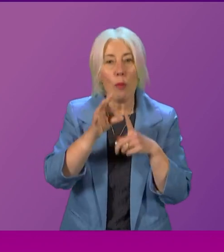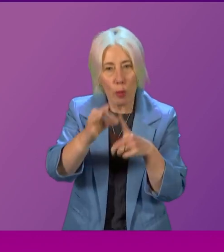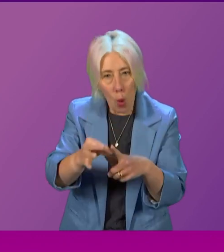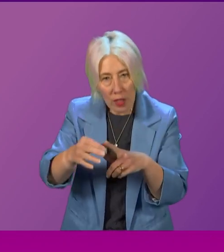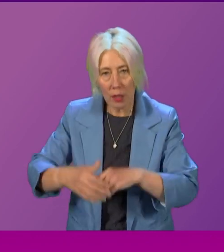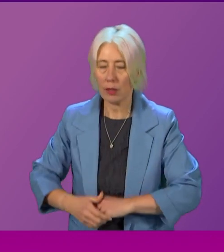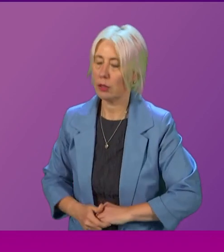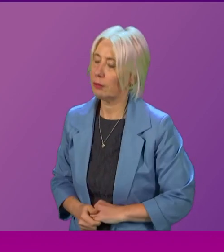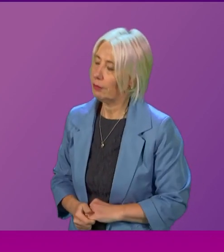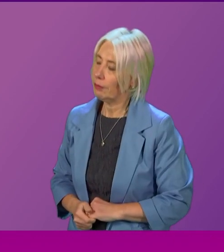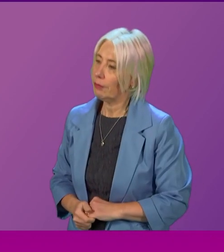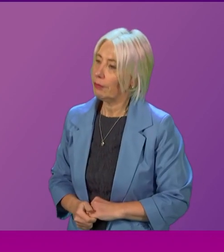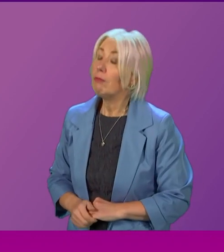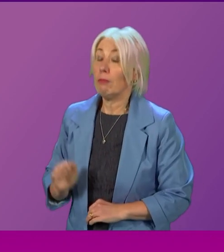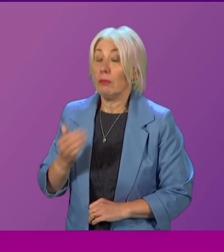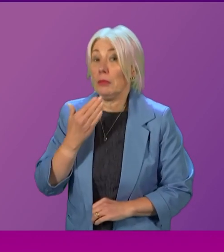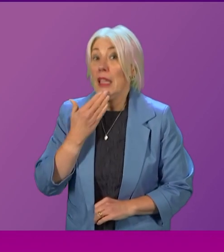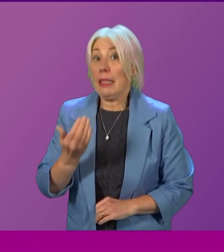to gather their views on the proposals.